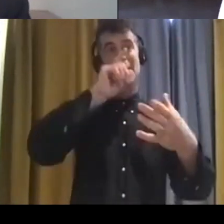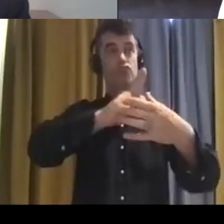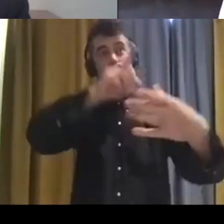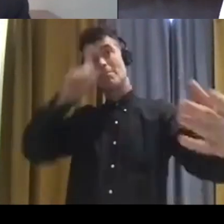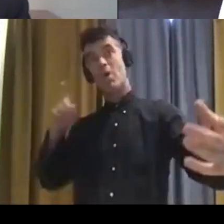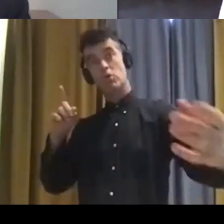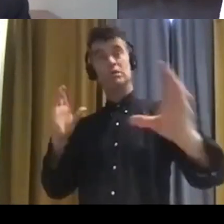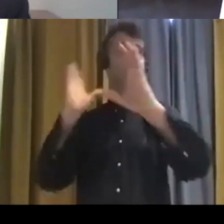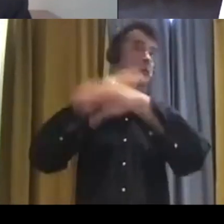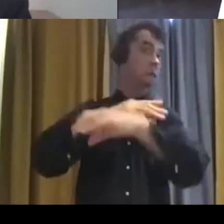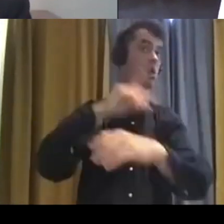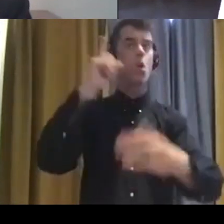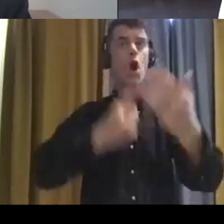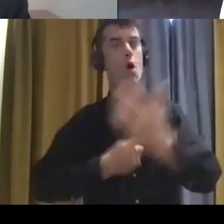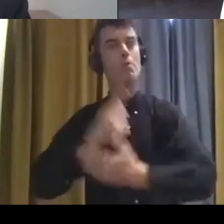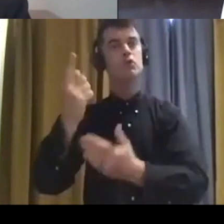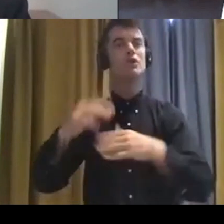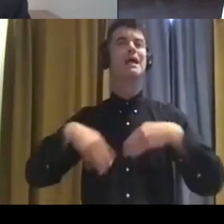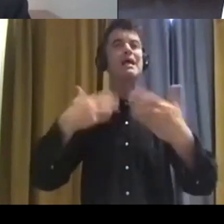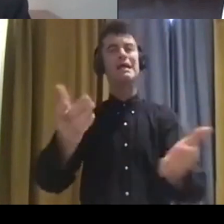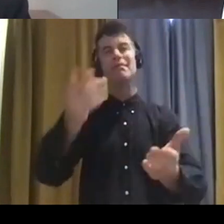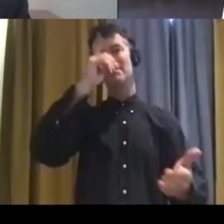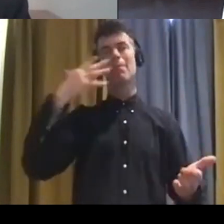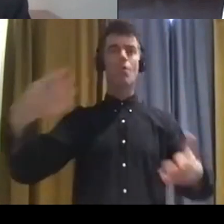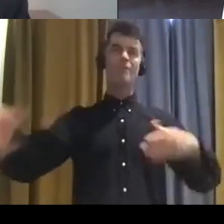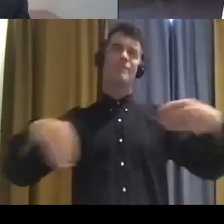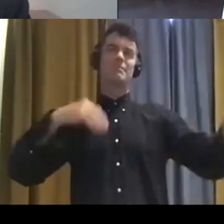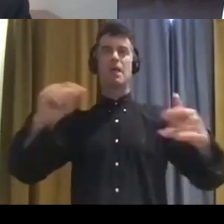in that space to give people more freedom in their life and greater independence, and